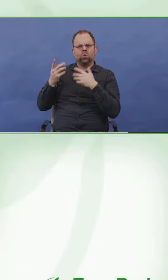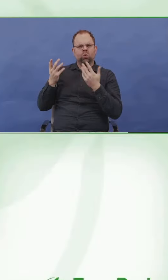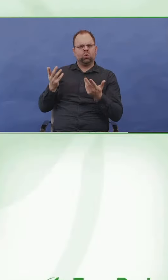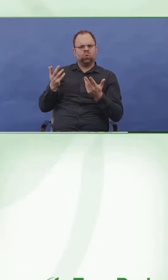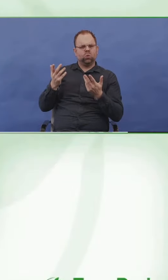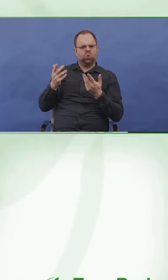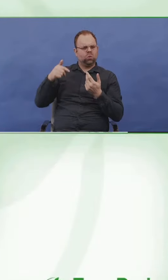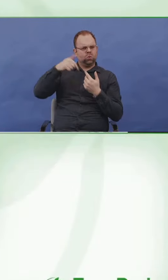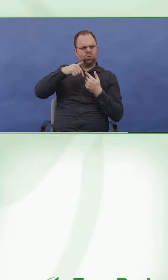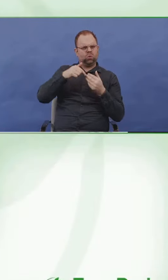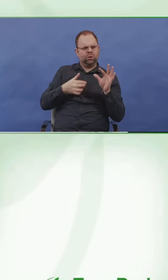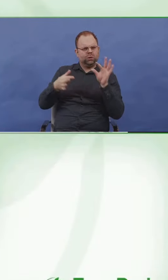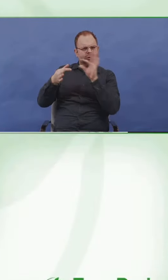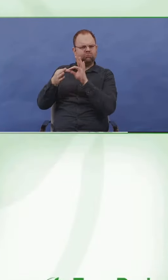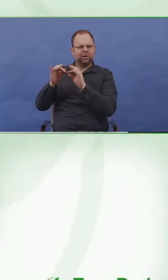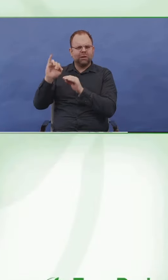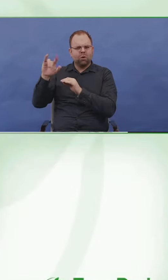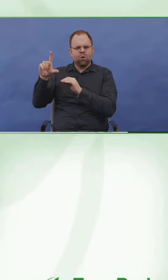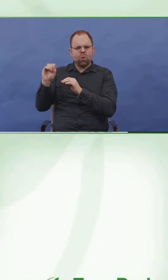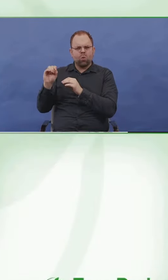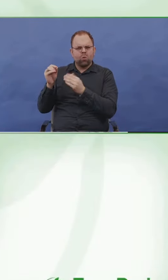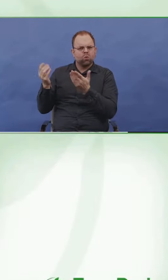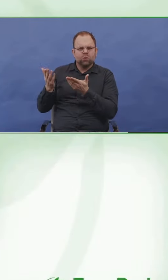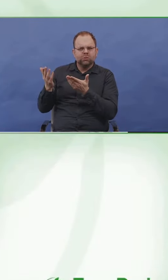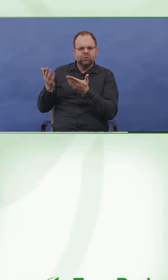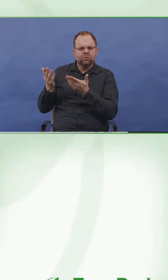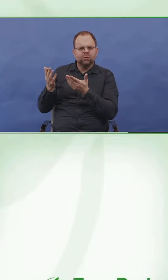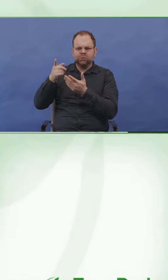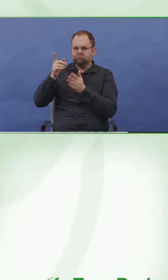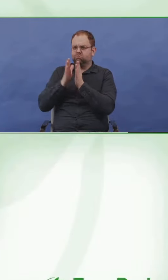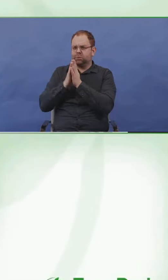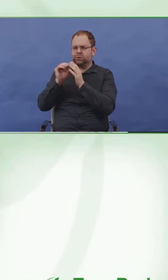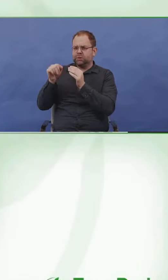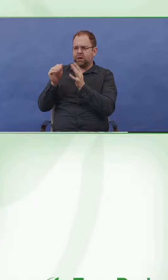in care generally and of course also look at interaction with the intersection with disability.